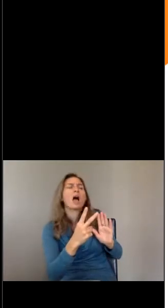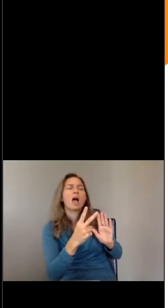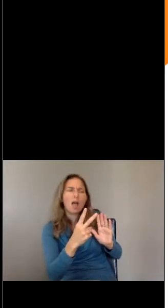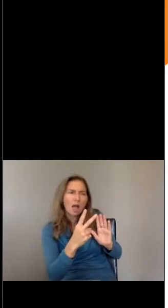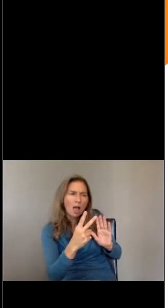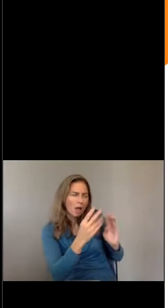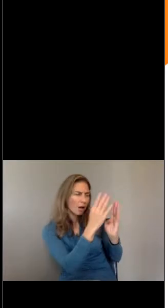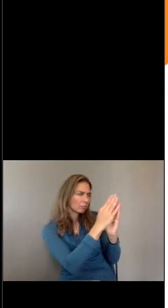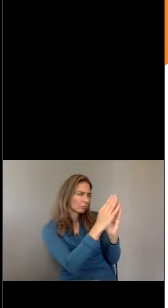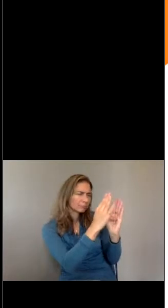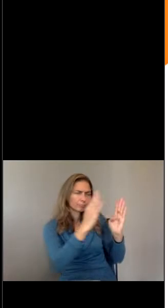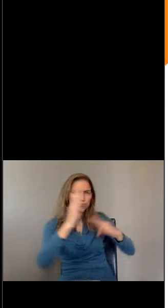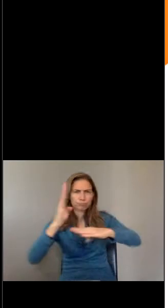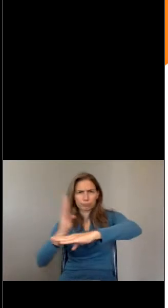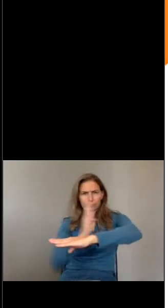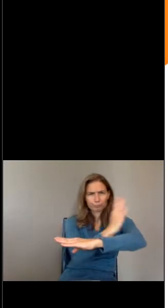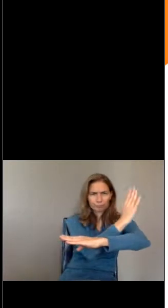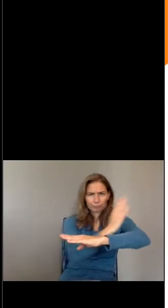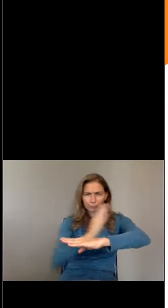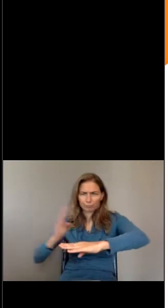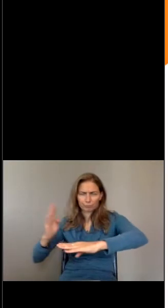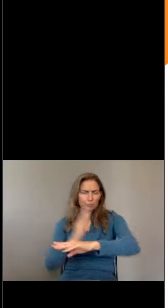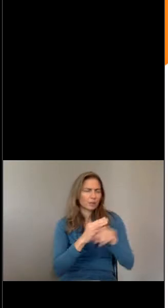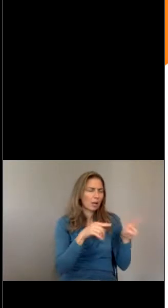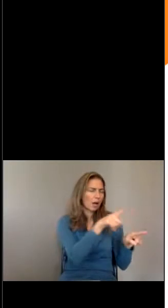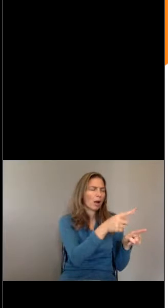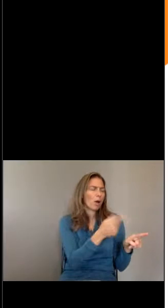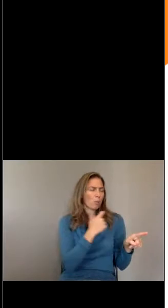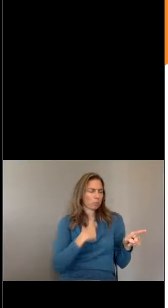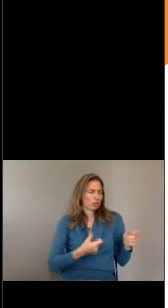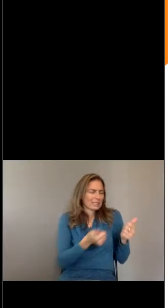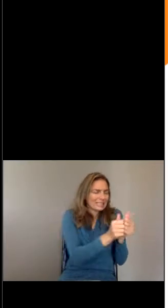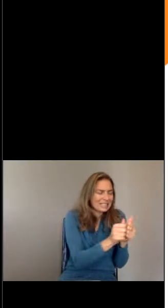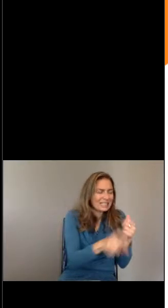like personal assistance, stipends, cost of transport, assistive devices,